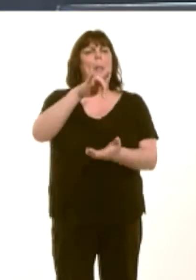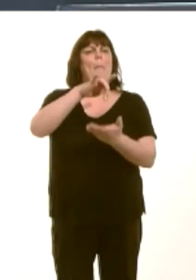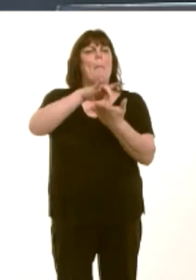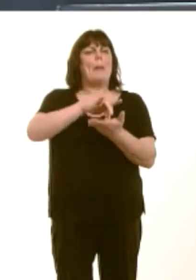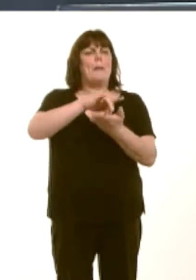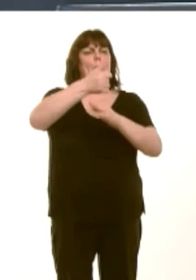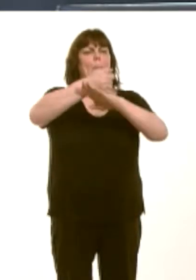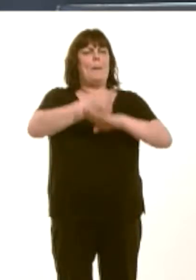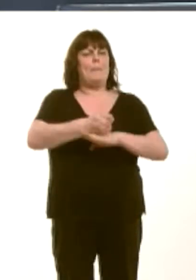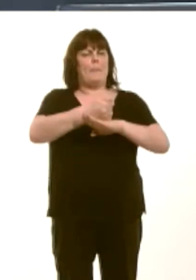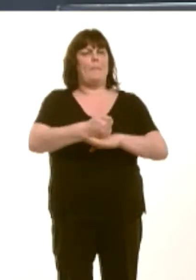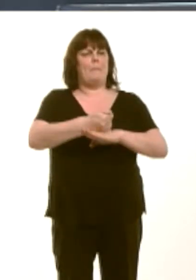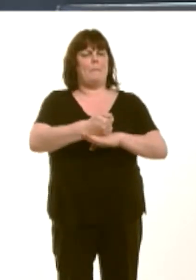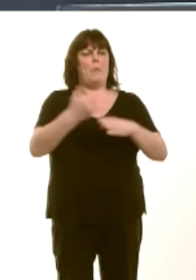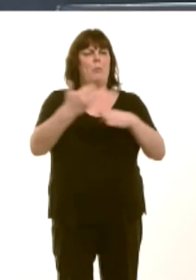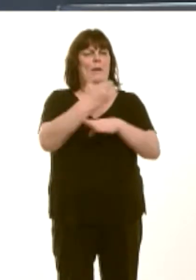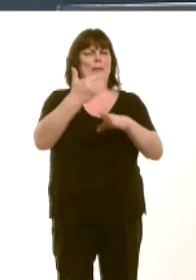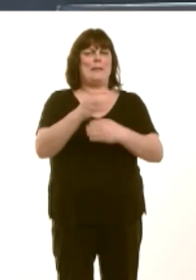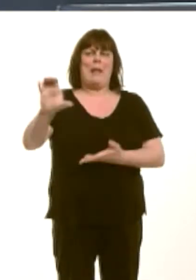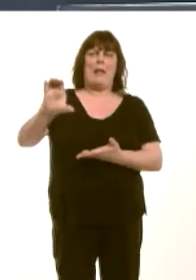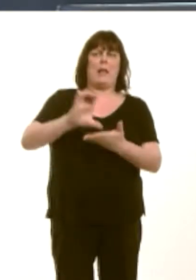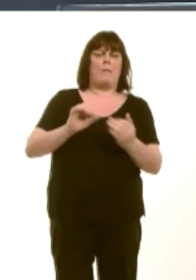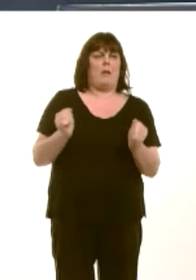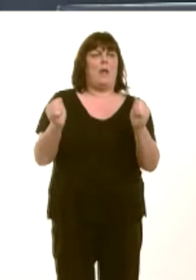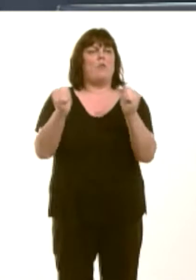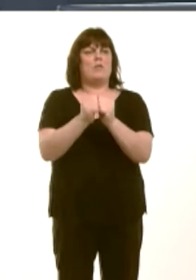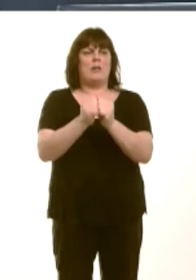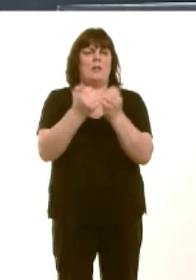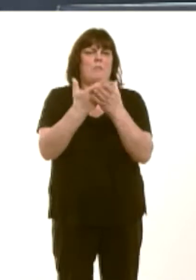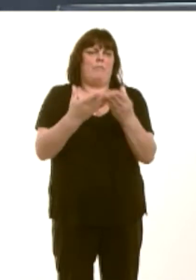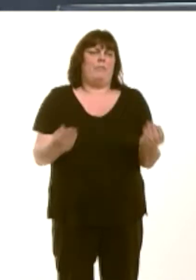guarantee, as a result of the negotiations with the British Medical Association and others,